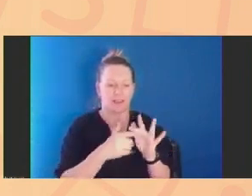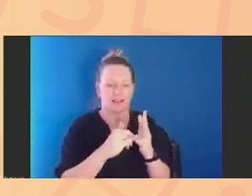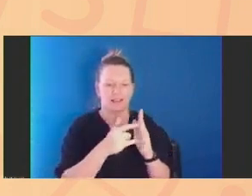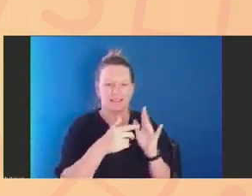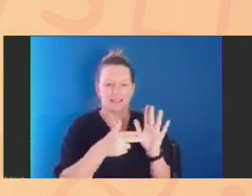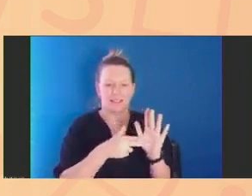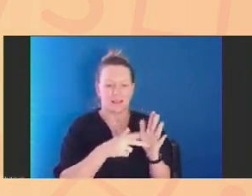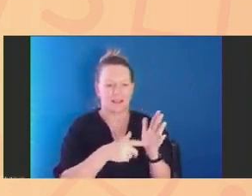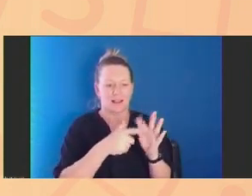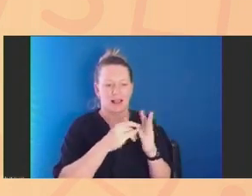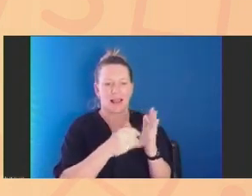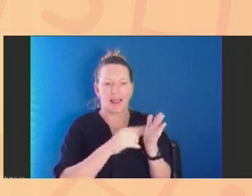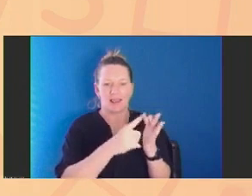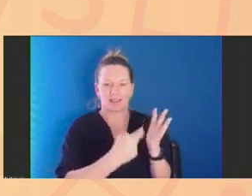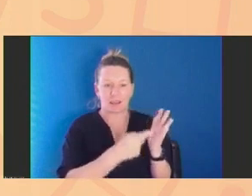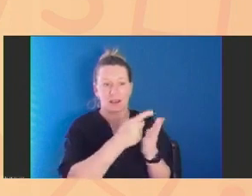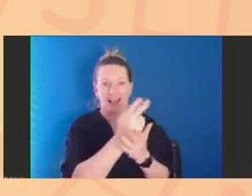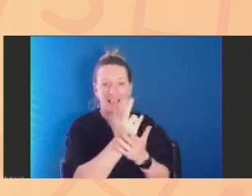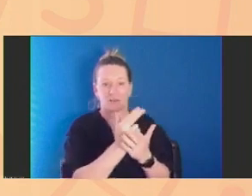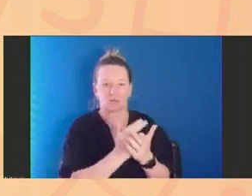about working with Alison and what you've learned?